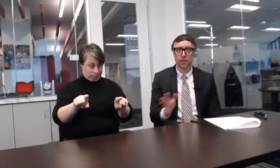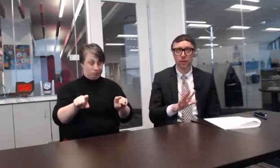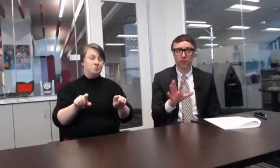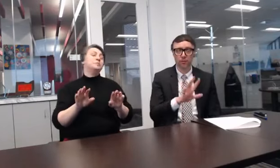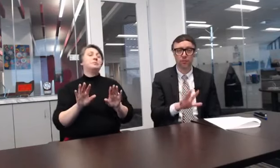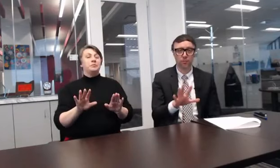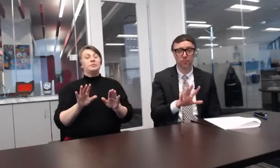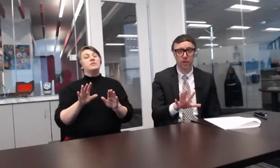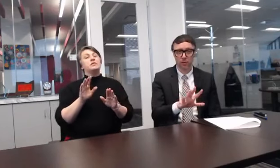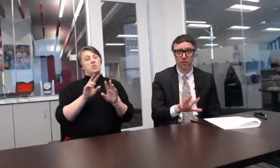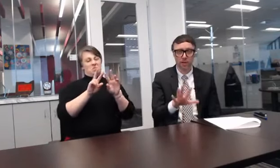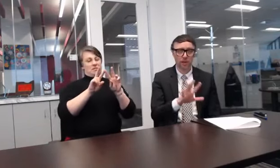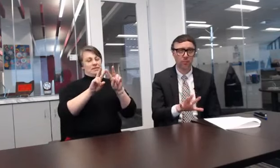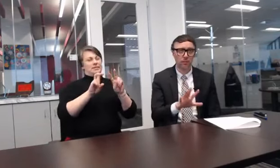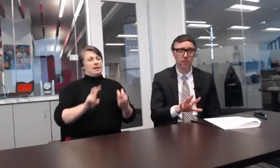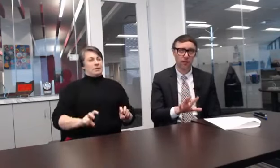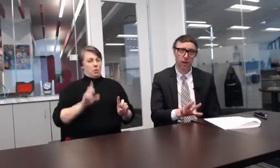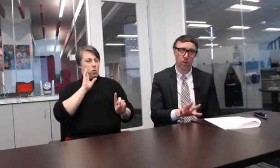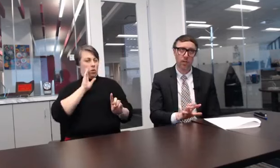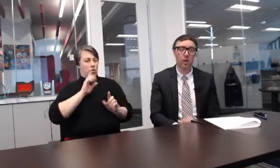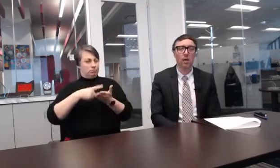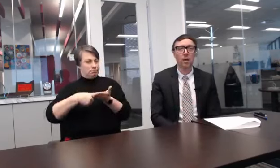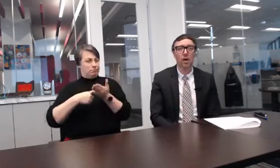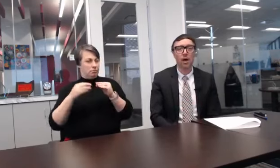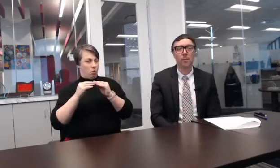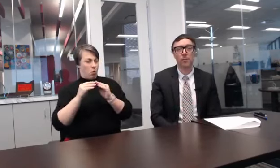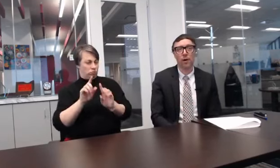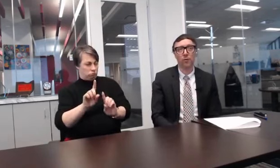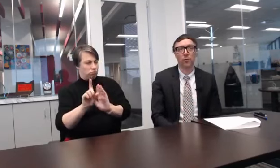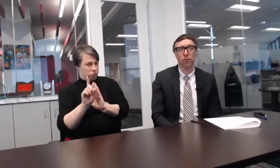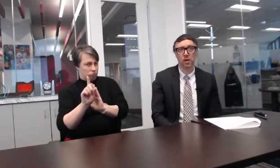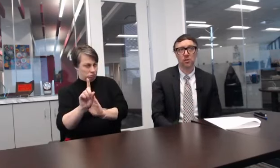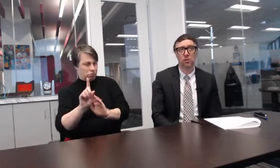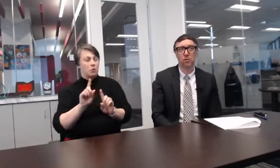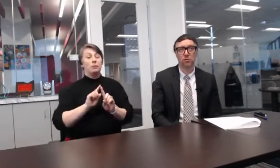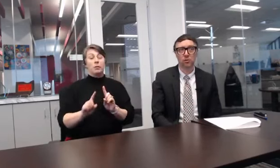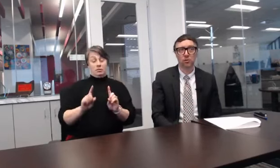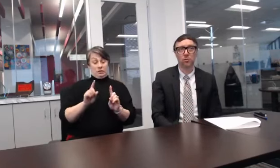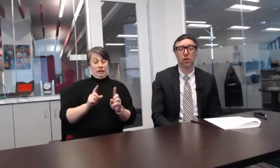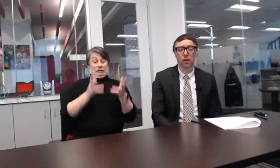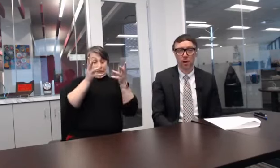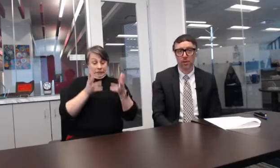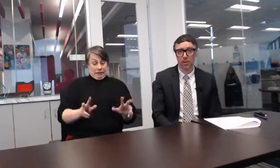and I'll go through what it looks like and what it's evaluating. People have the right to a copy